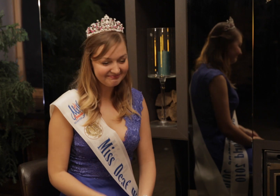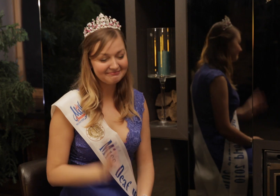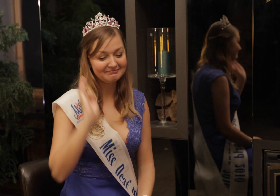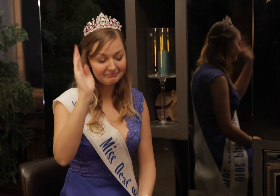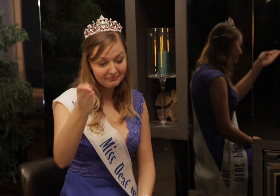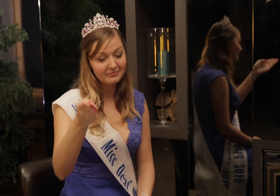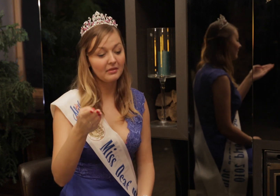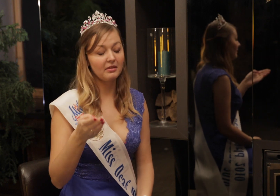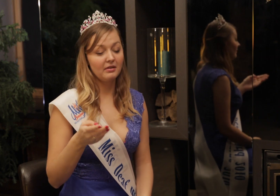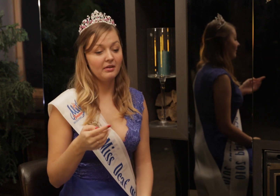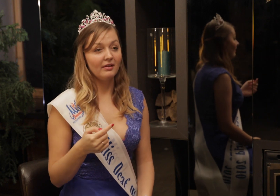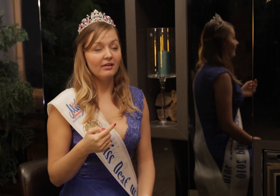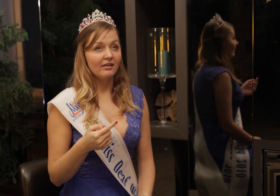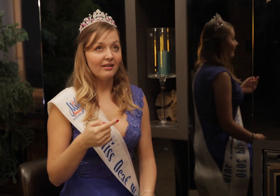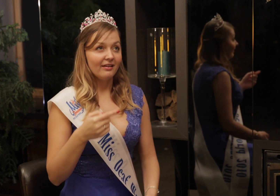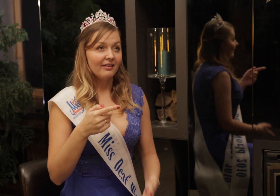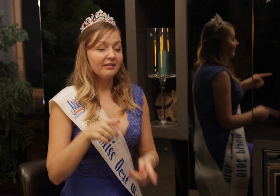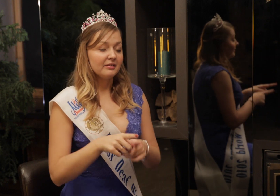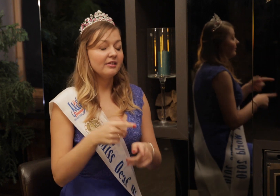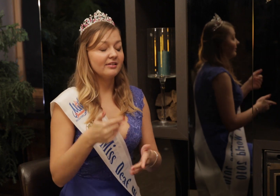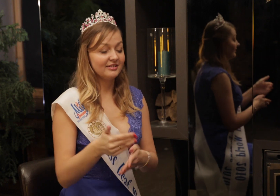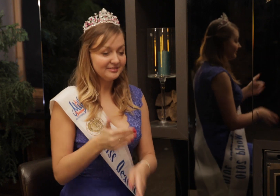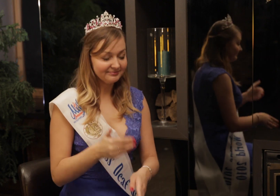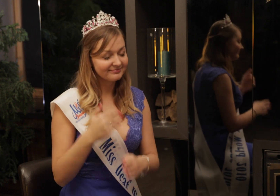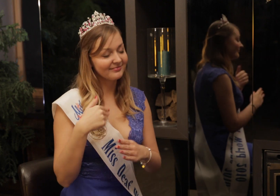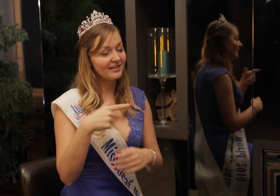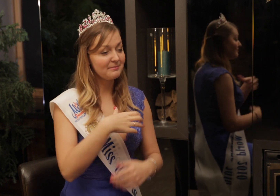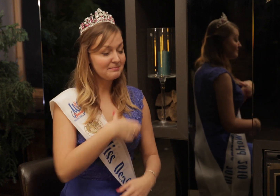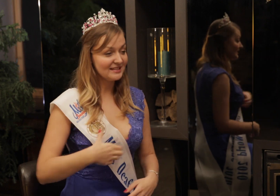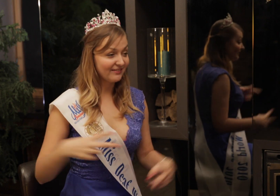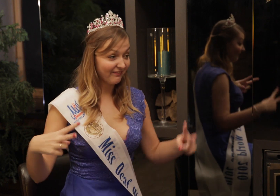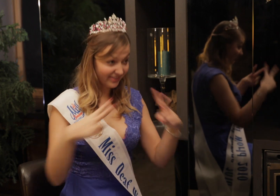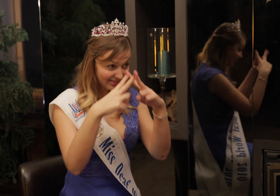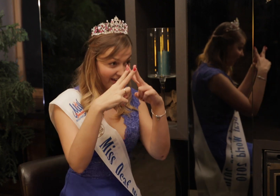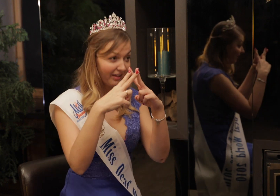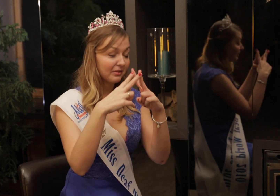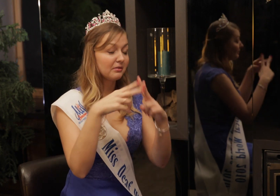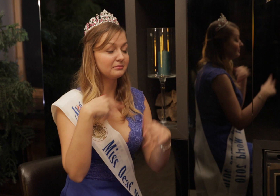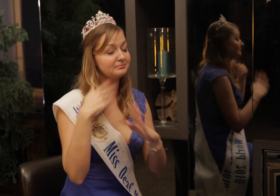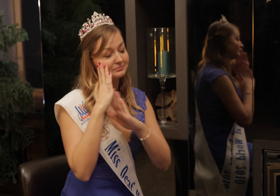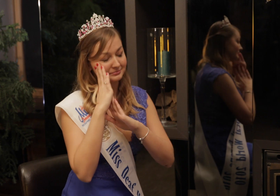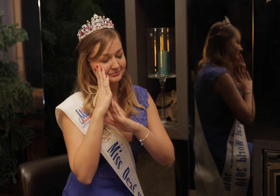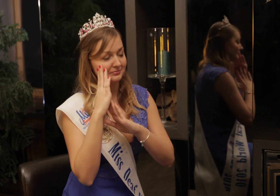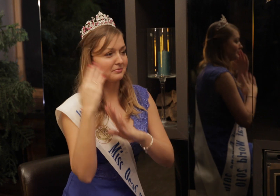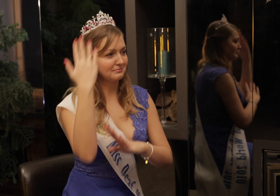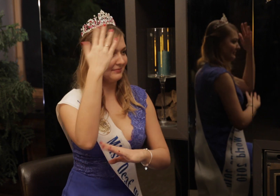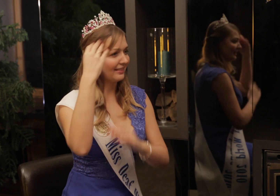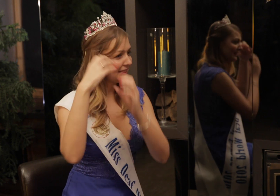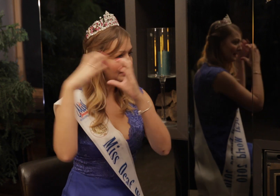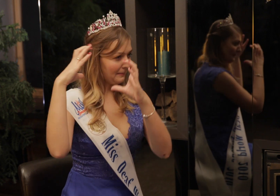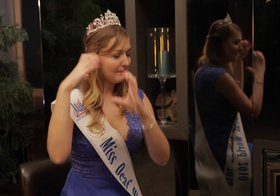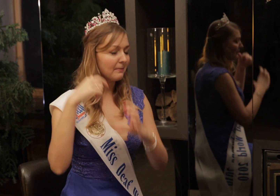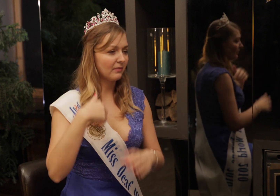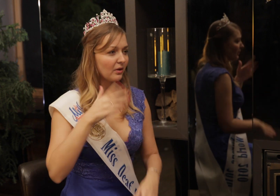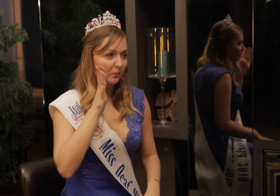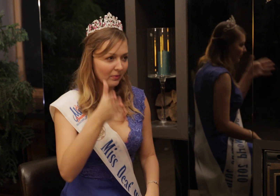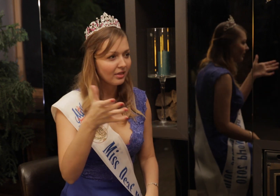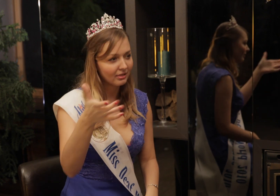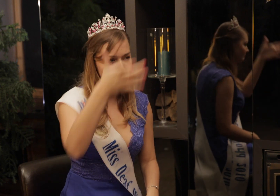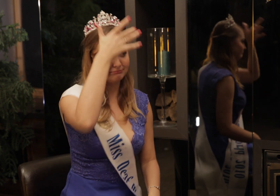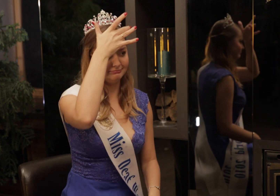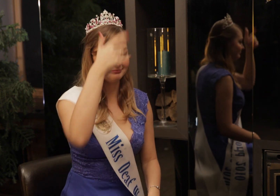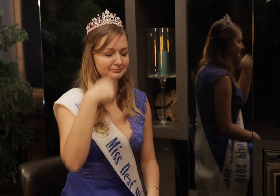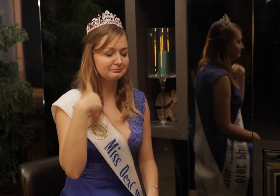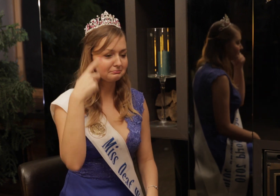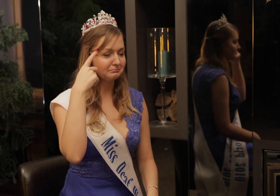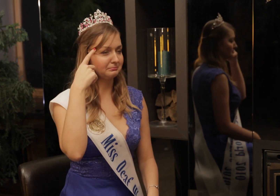Before the finals, I dreamt that I would be crowned.